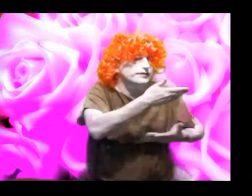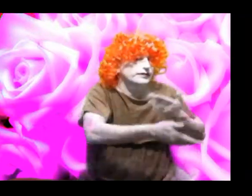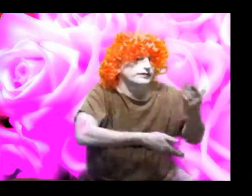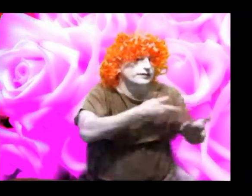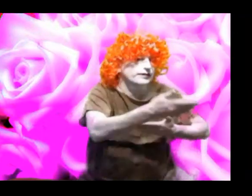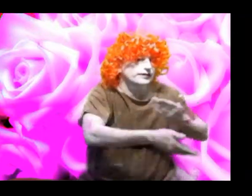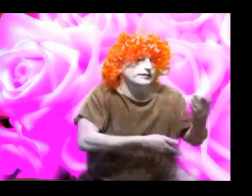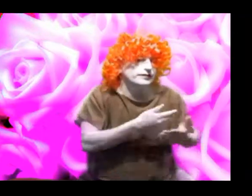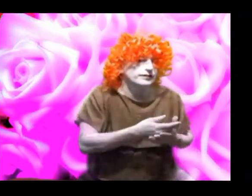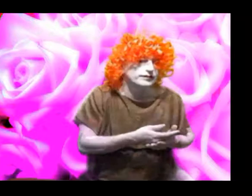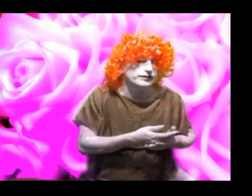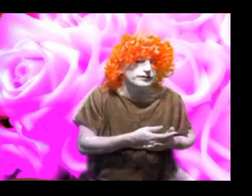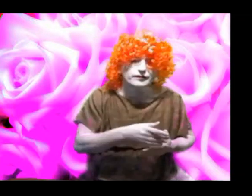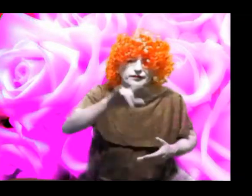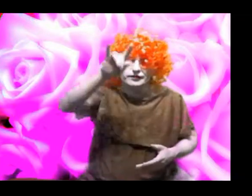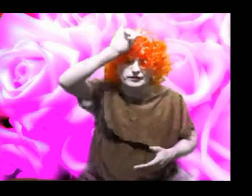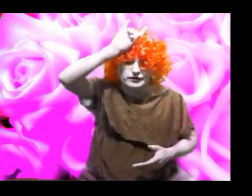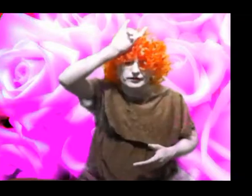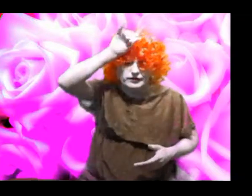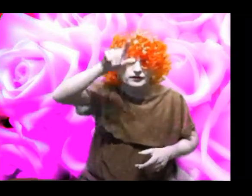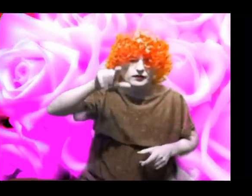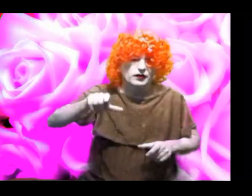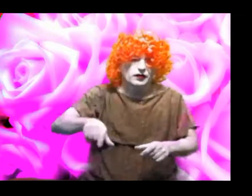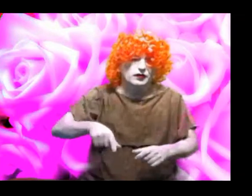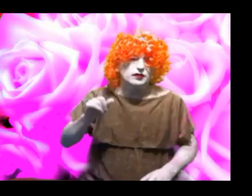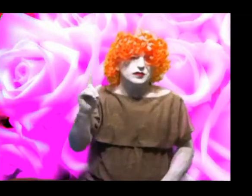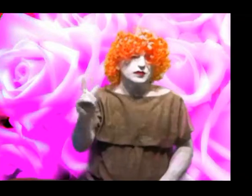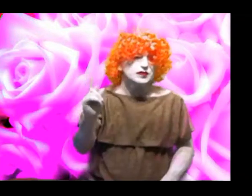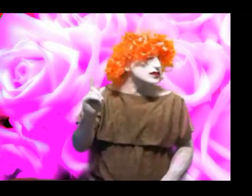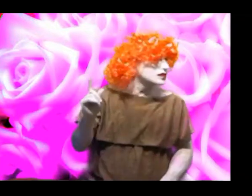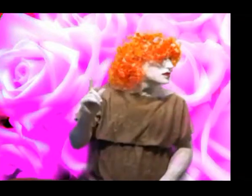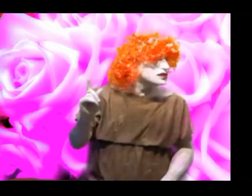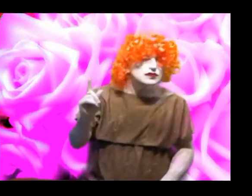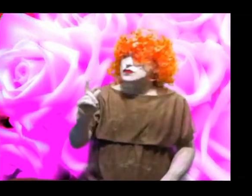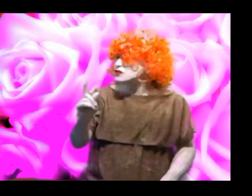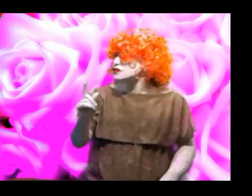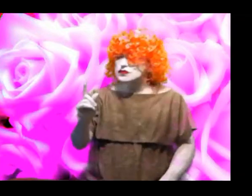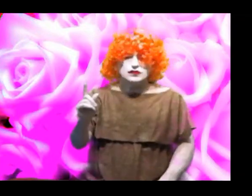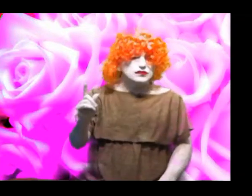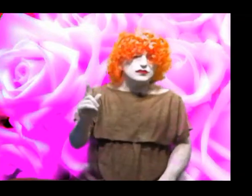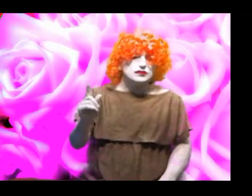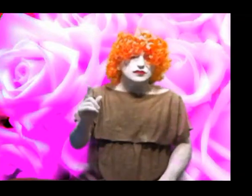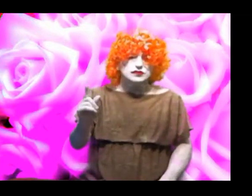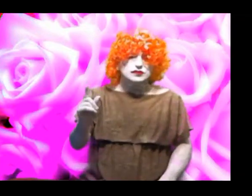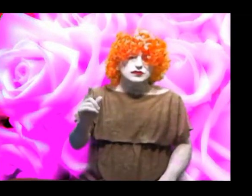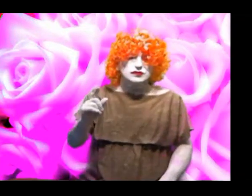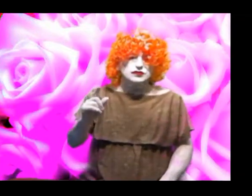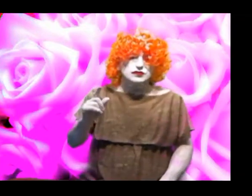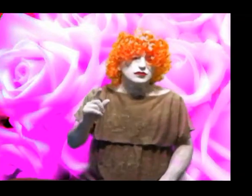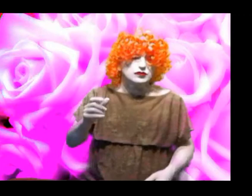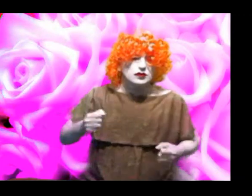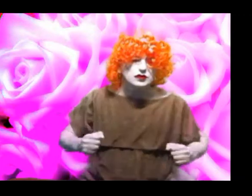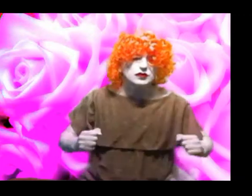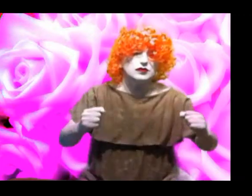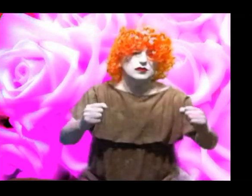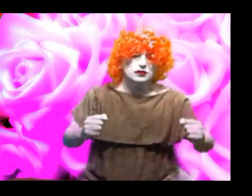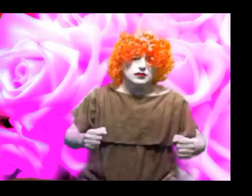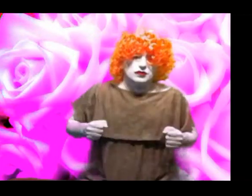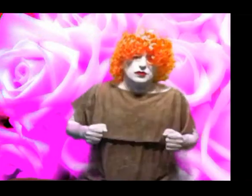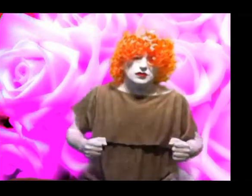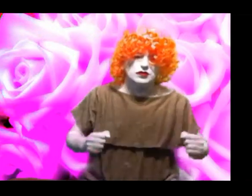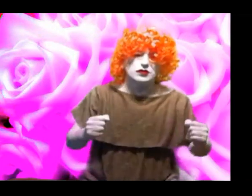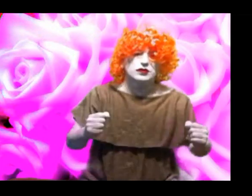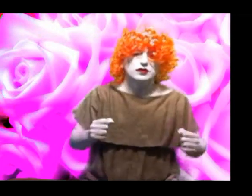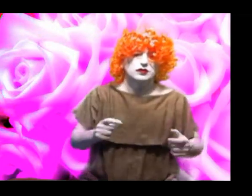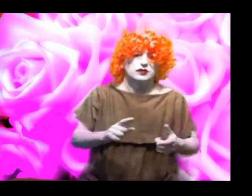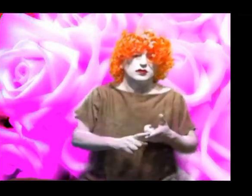Sometimes demons spend too much time in places like parks, toilets or changing rooms, looking for children to eat.